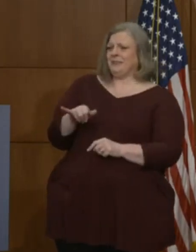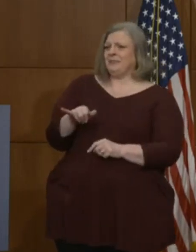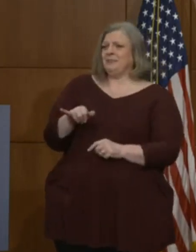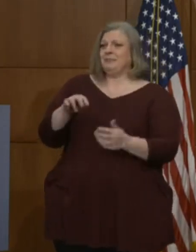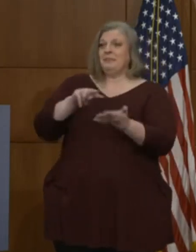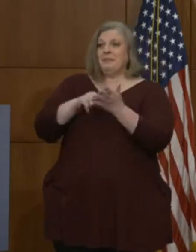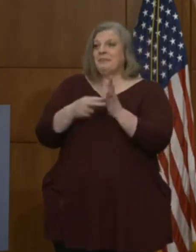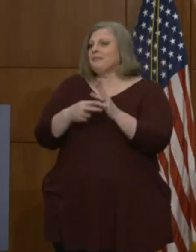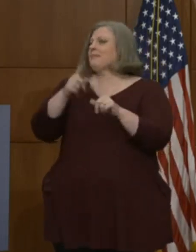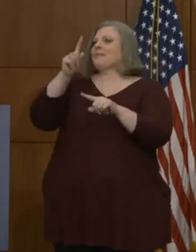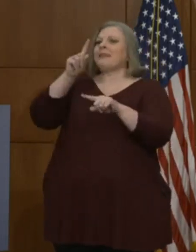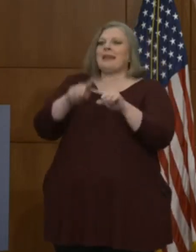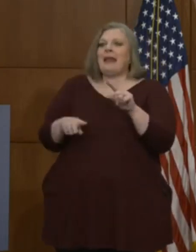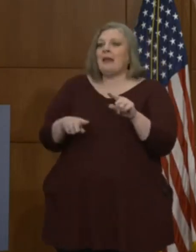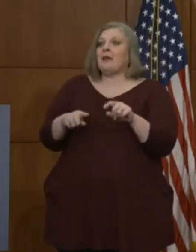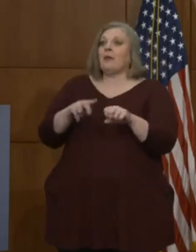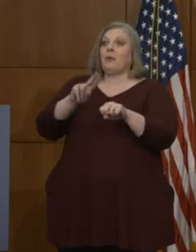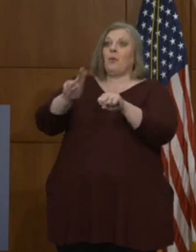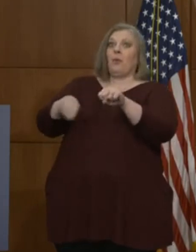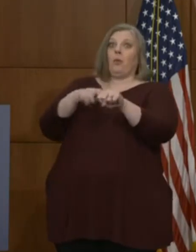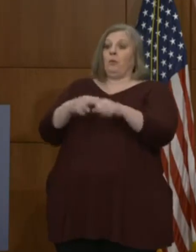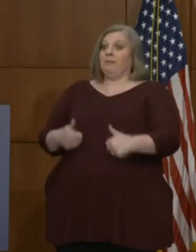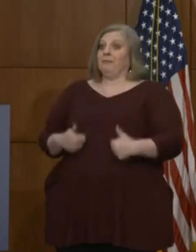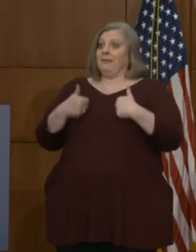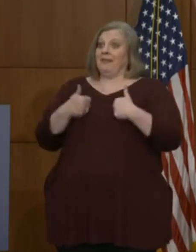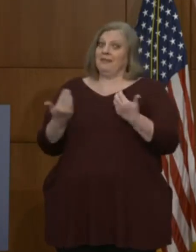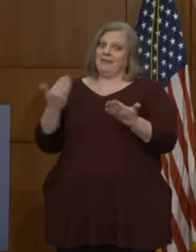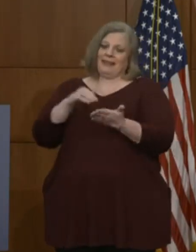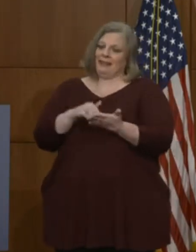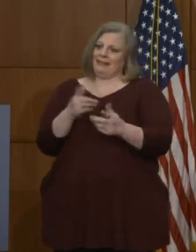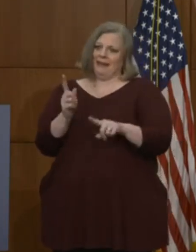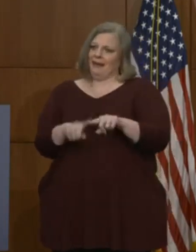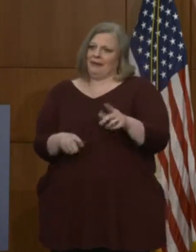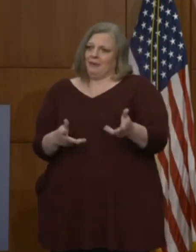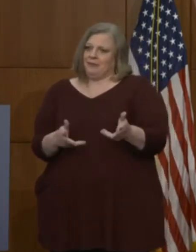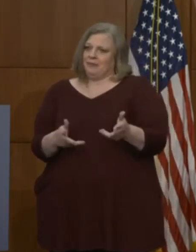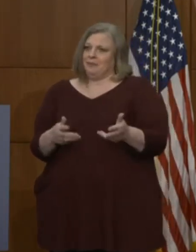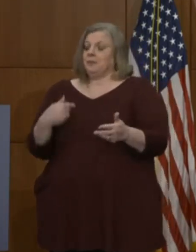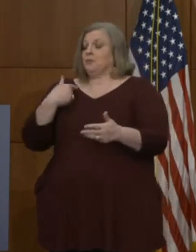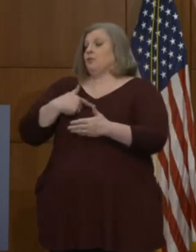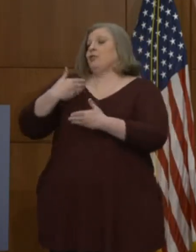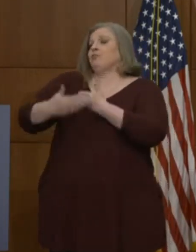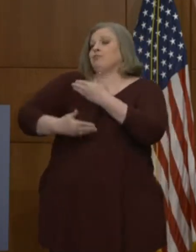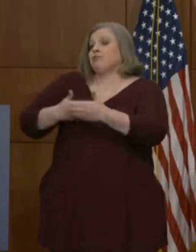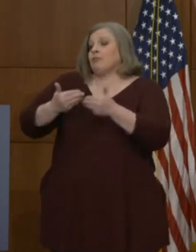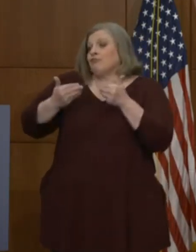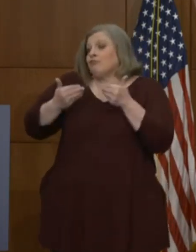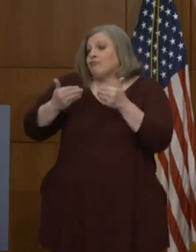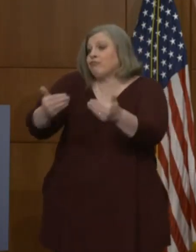NOW. IS SAFER THEY’RE NOT GONNA CONTRACT THE VIRUS DIDN’T IT’S CONTRACT THE VIRUS DIDN’T IT’S DO. TO WE’RE GONNA GO BACK TO A DO. TO WE’RE GONNA GO BACK TO A TOTALLY. OUR LIFE. SO AS WE